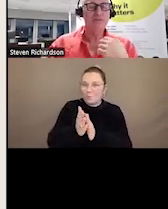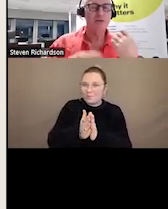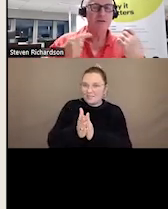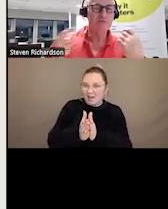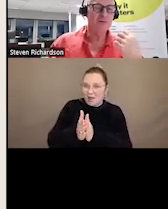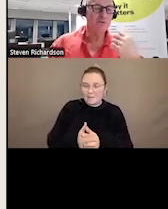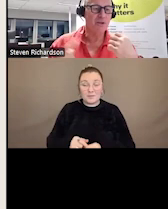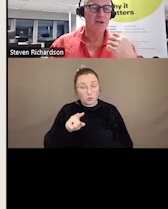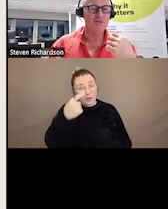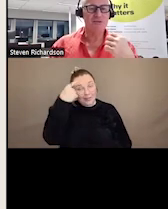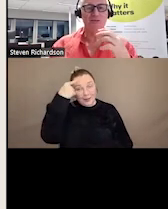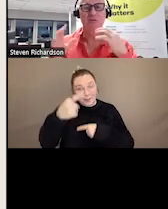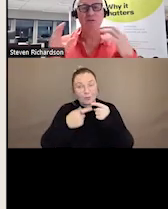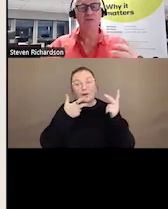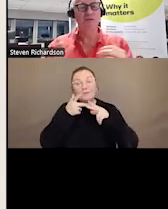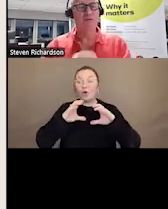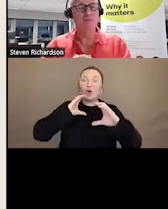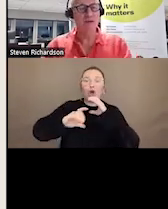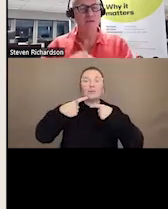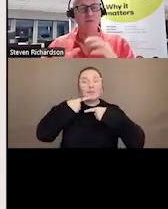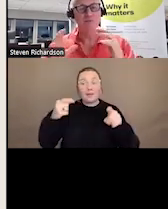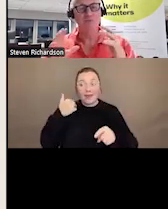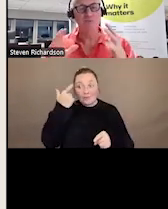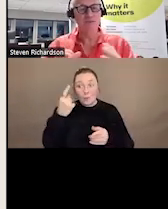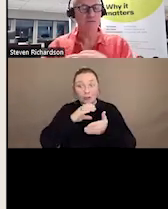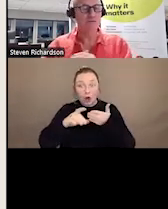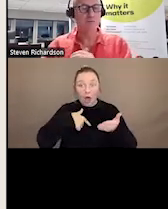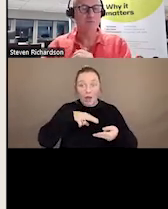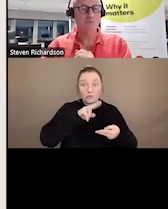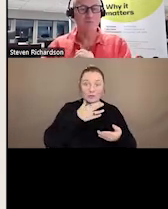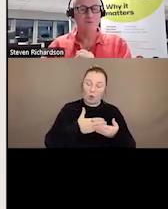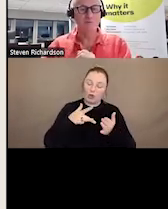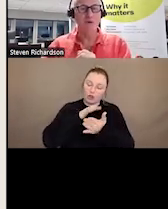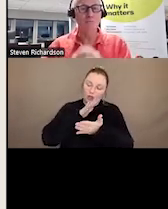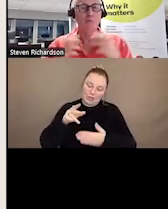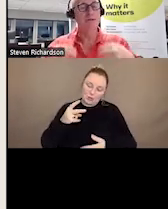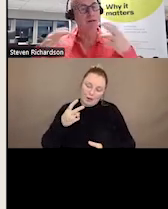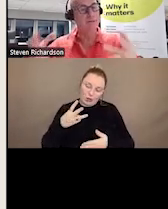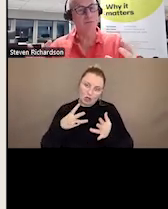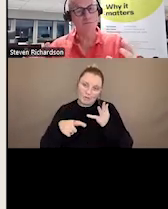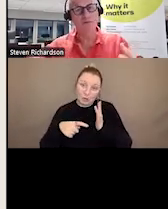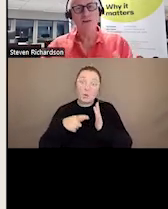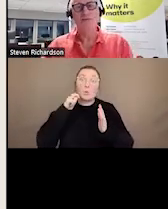about it. If the communication is, every dollar I rose on Thursday, 23 October will be doubled,